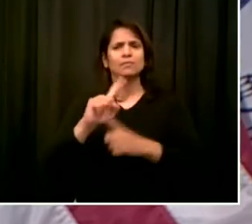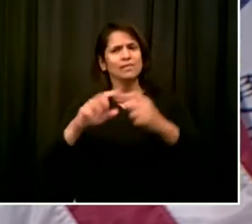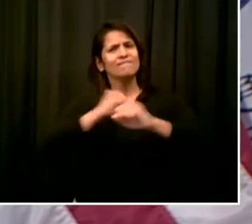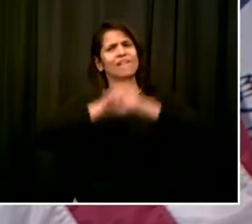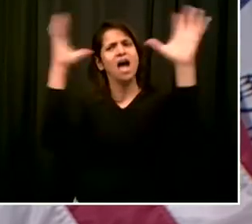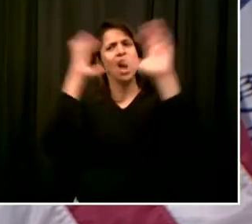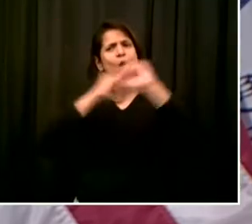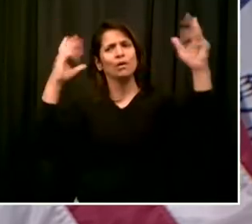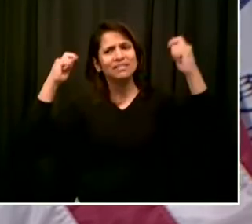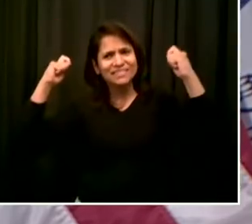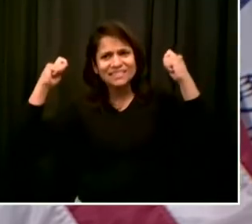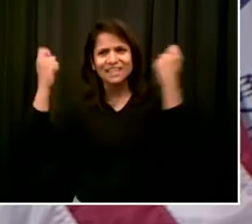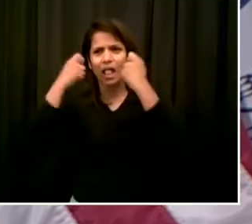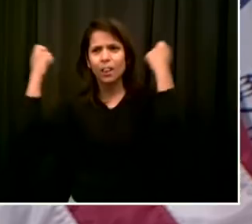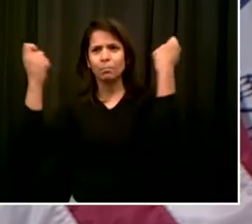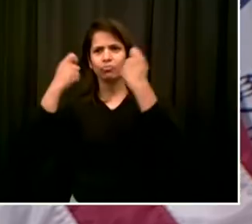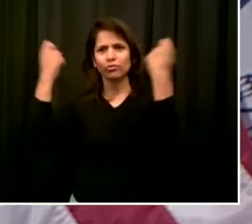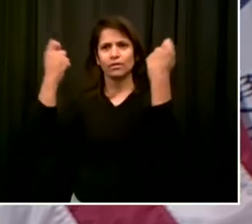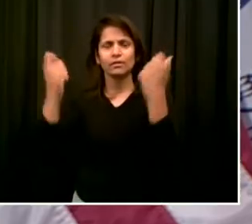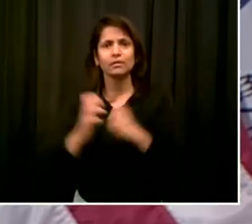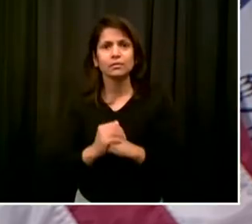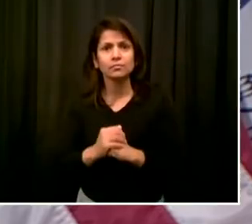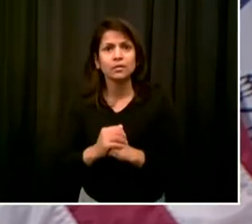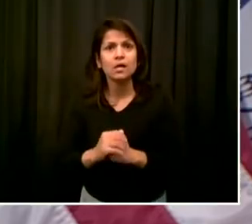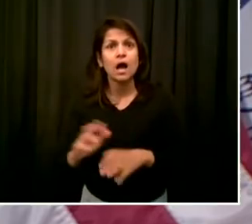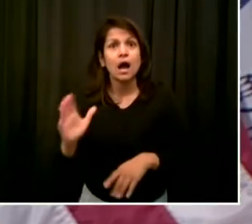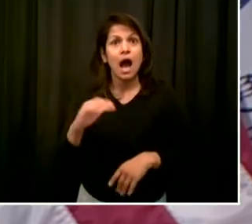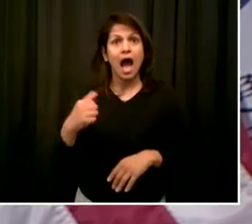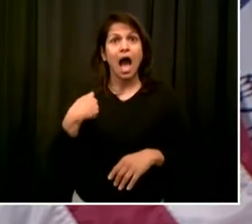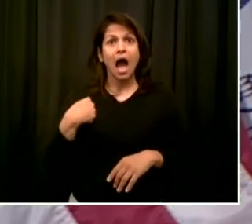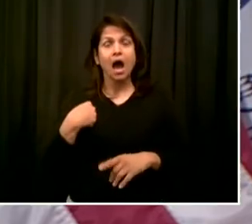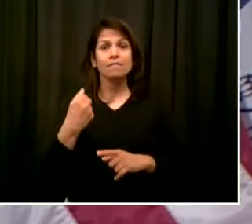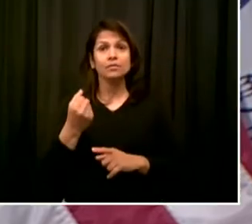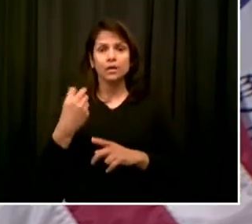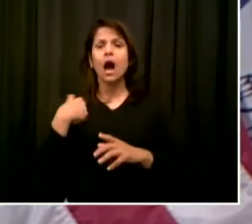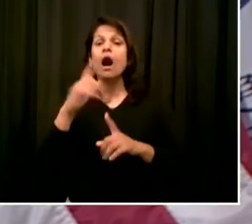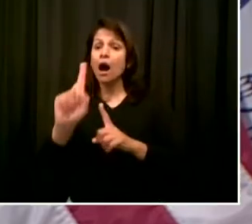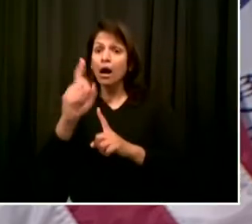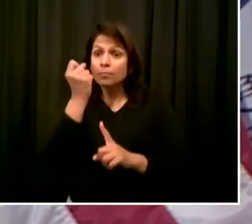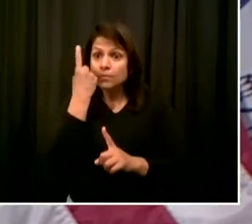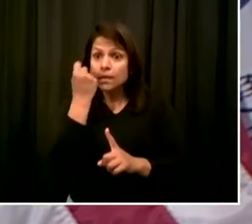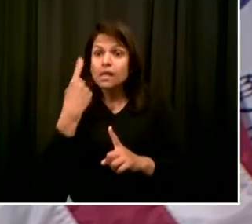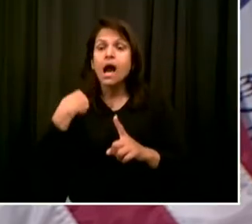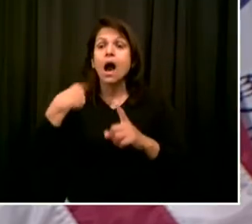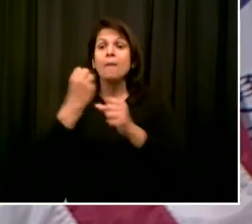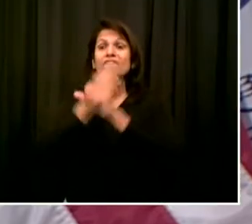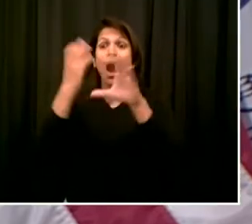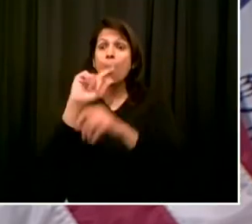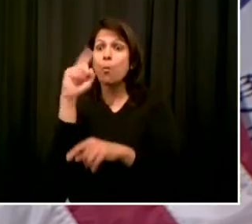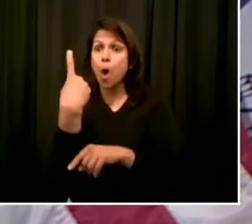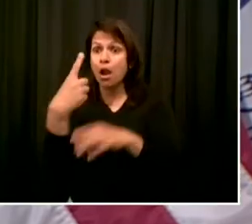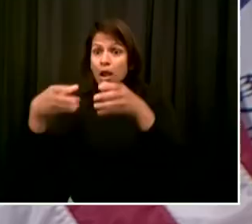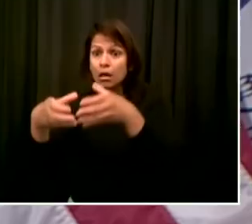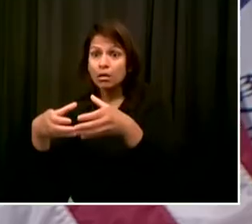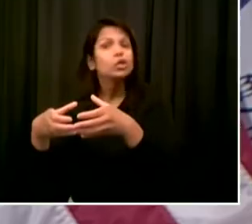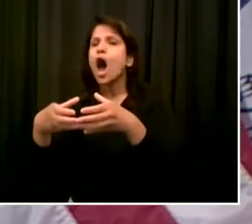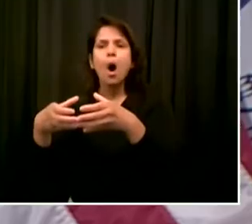OF SOMETHING POSITIVE AND SOMETHING RESPECTFUL. MACY'S IS READY TO DO THIS. THEY WERE READY TO GO AHEAD AND